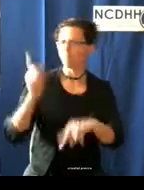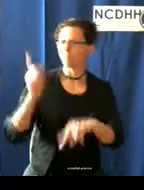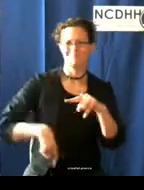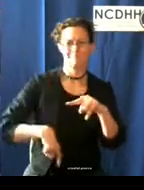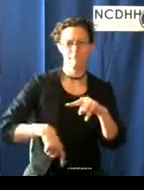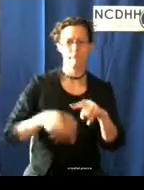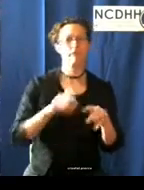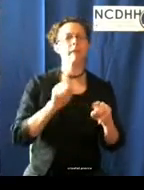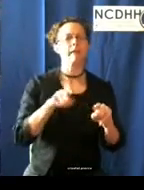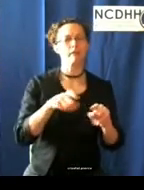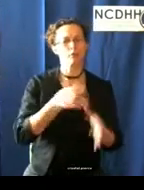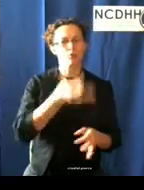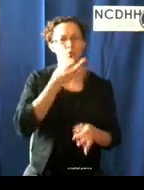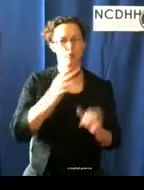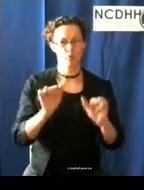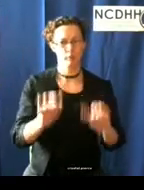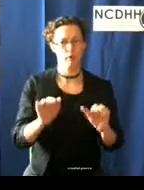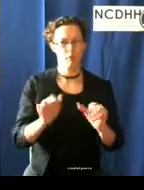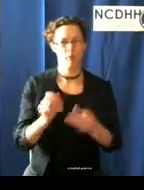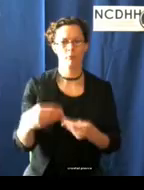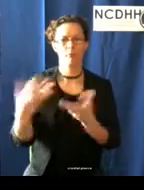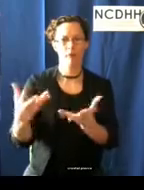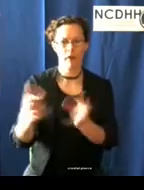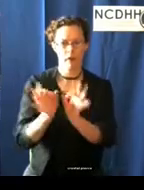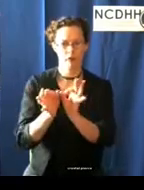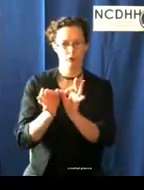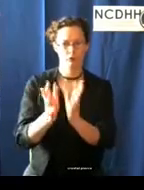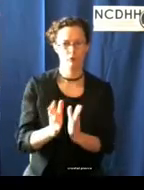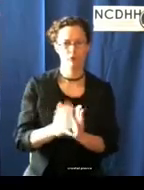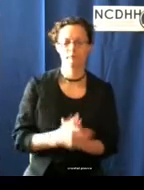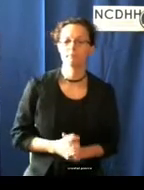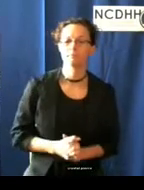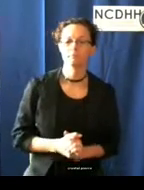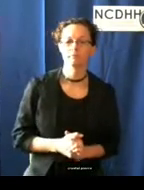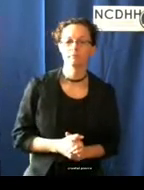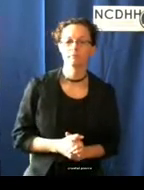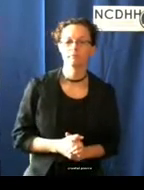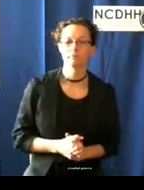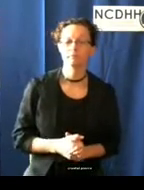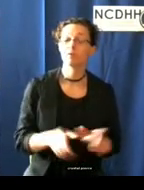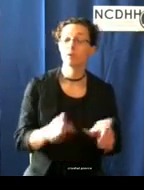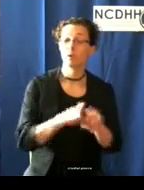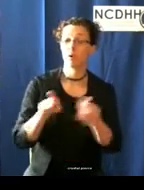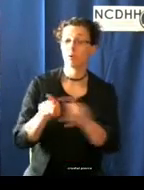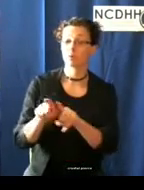NOW IT IS ALSO ANOTHER THING IS THAT NO WRITTEN OR ORAL STATEMENT OR